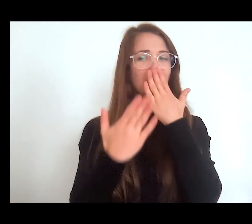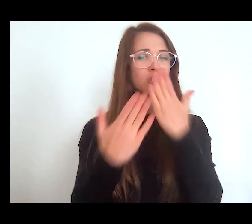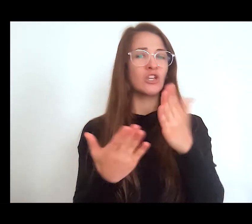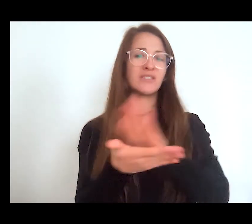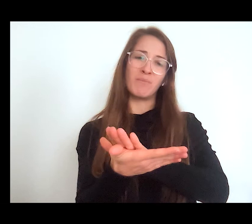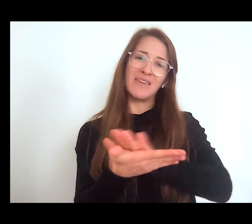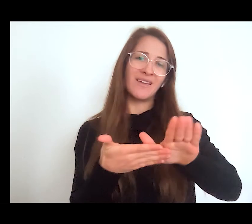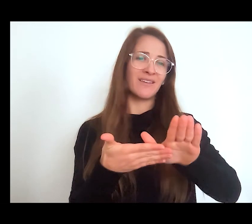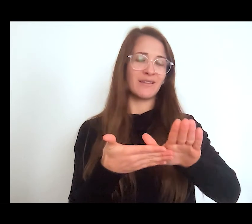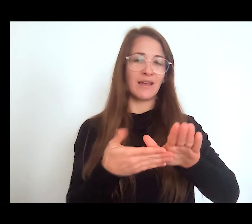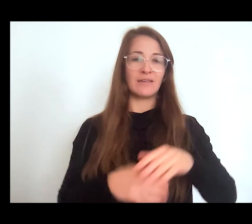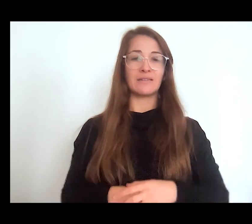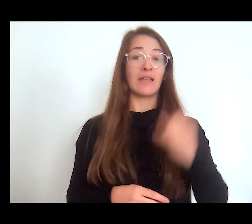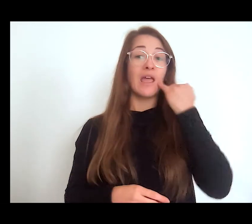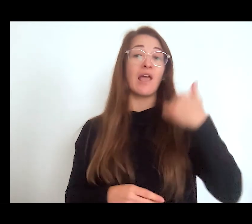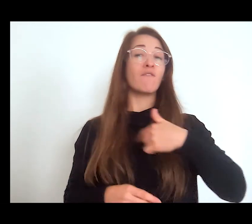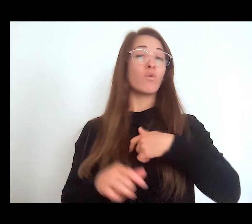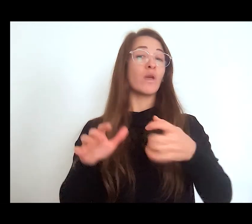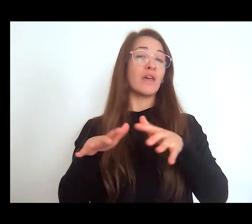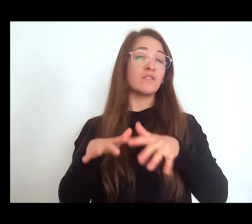TRY TO DO THAT FOR EVERYONE. IT IS GOOD TO BE KIND.